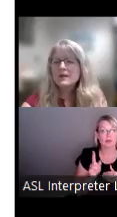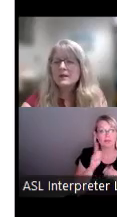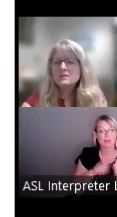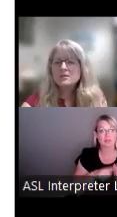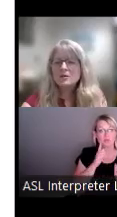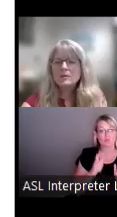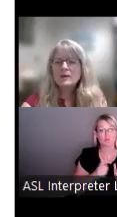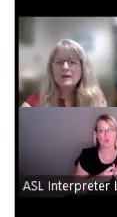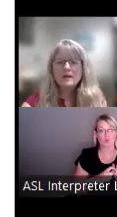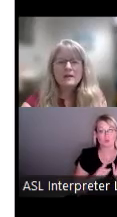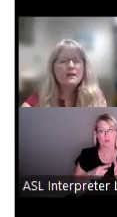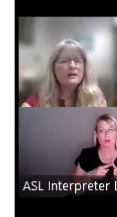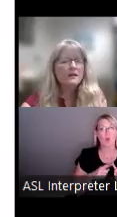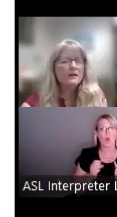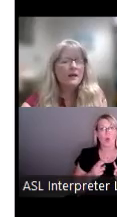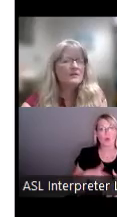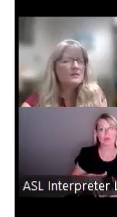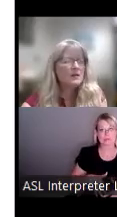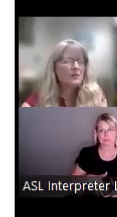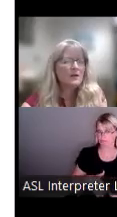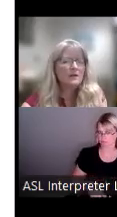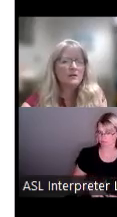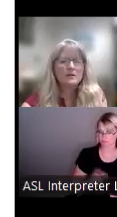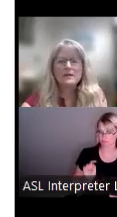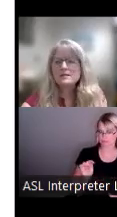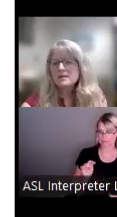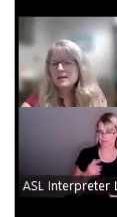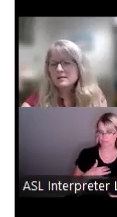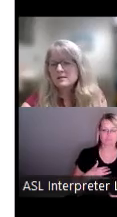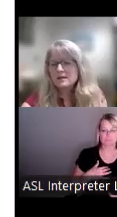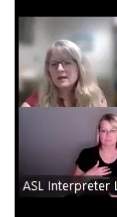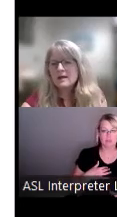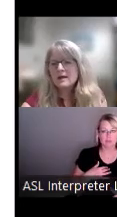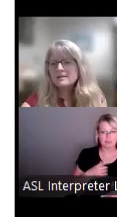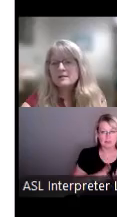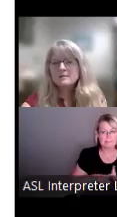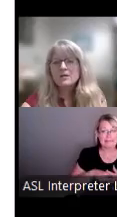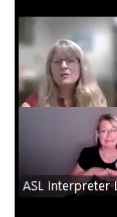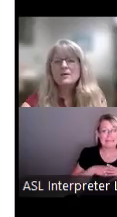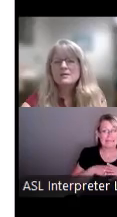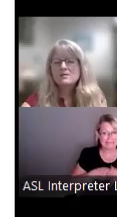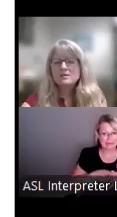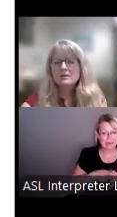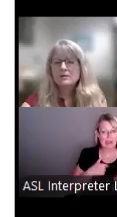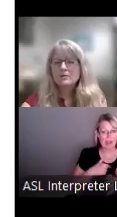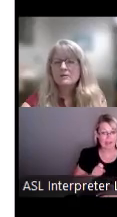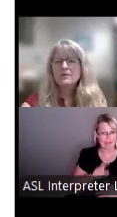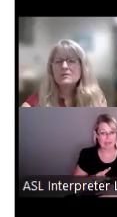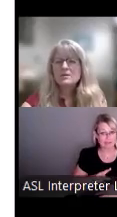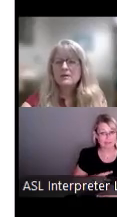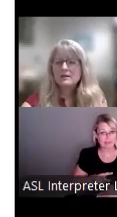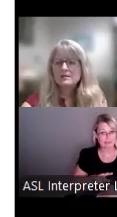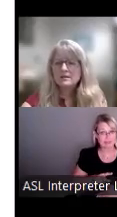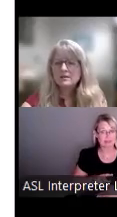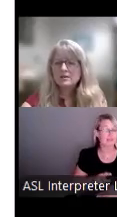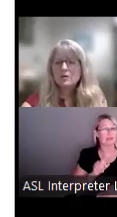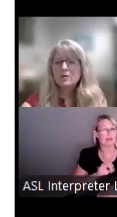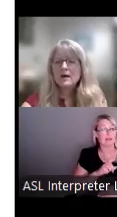when they need to go potty. I would say one of the earliest signs that I ask about is, you know, if they're starting to go